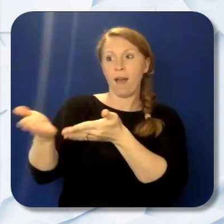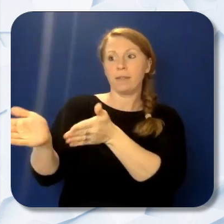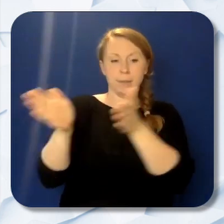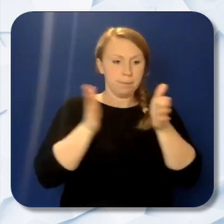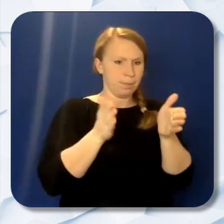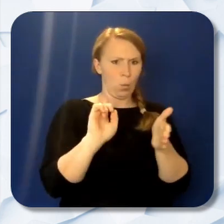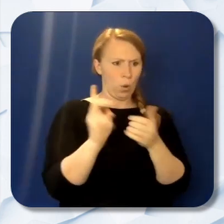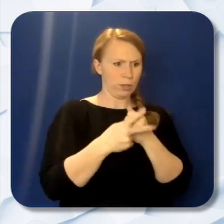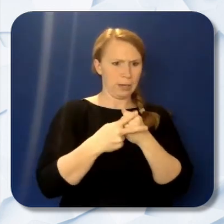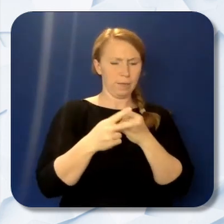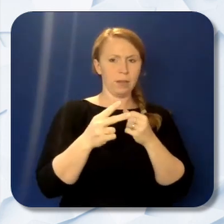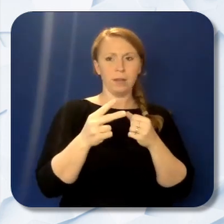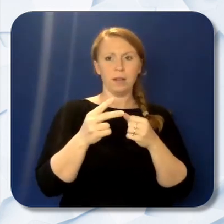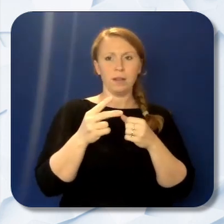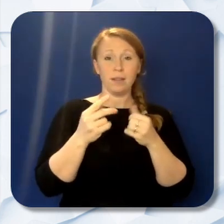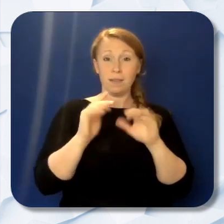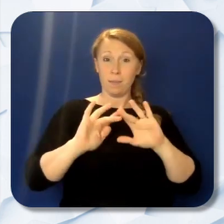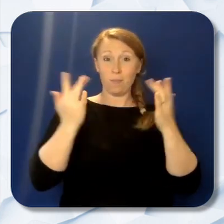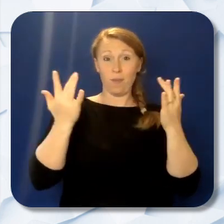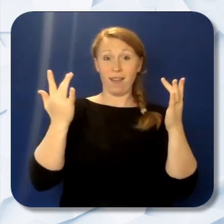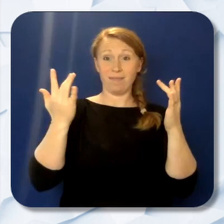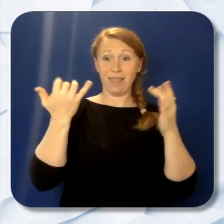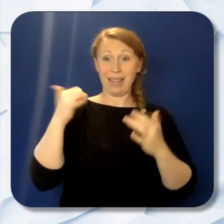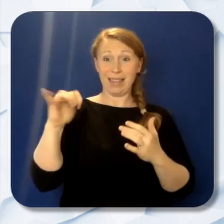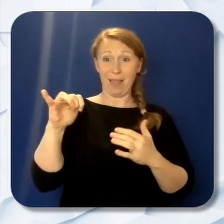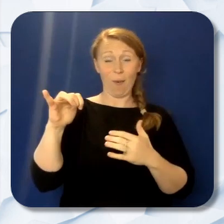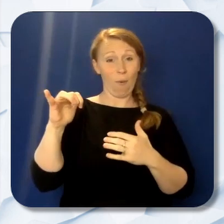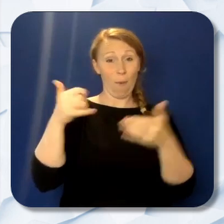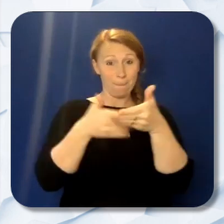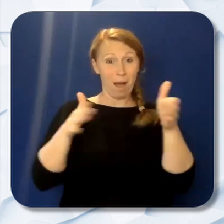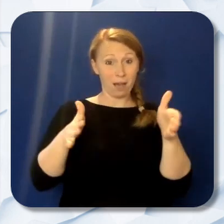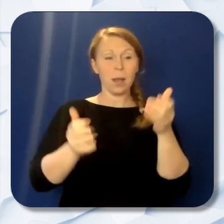it in the bright yellow EpiPen box which most school staff should recognize, or some schools